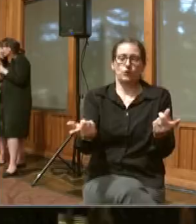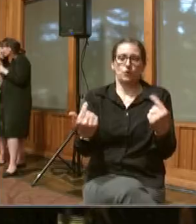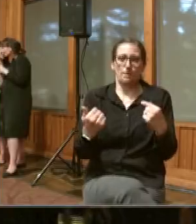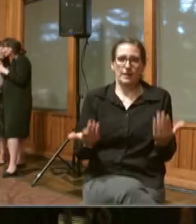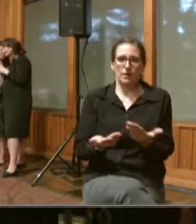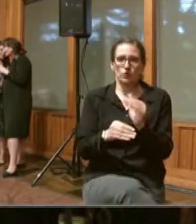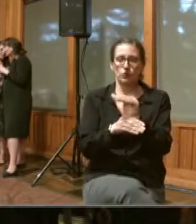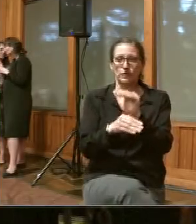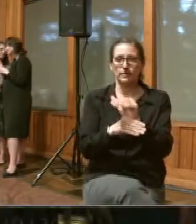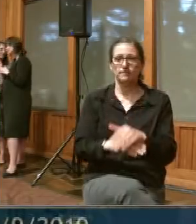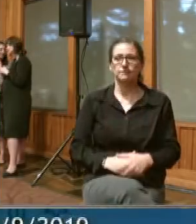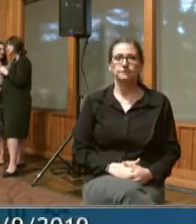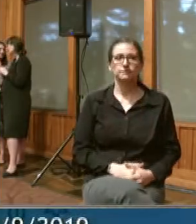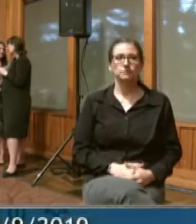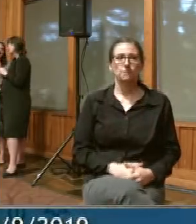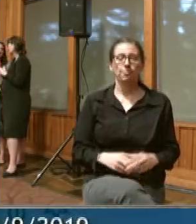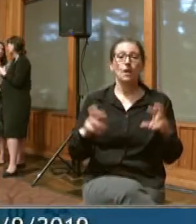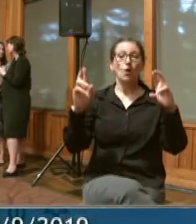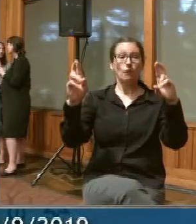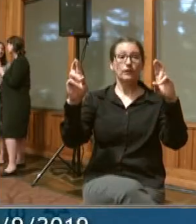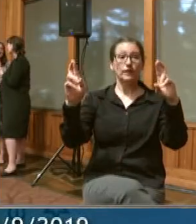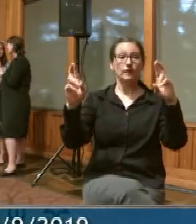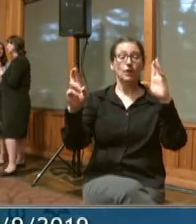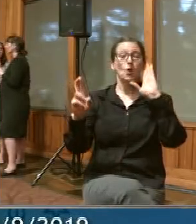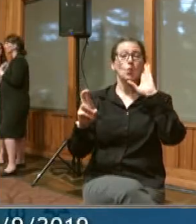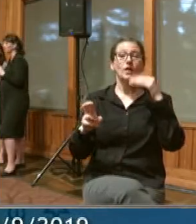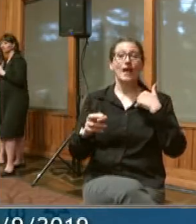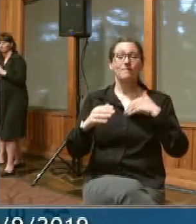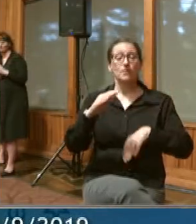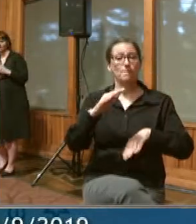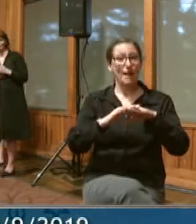THANK YOU FOR TAKING AN INTEREST IN THE CITY'S BUDGET AND BUDGET PROCESS. THANK YOU FOR THE EFFORT TO COME